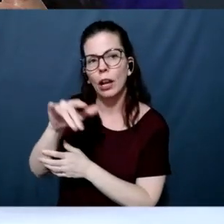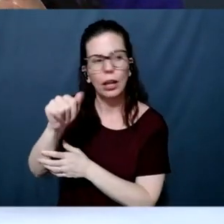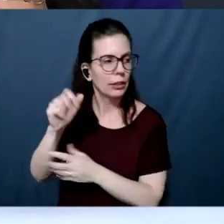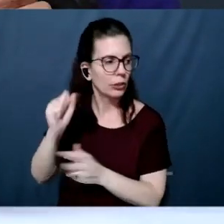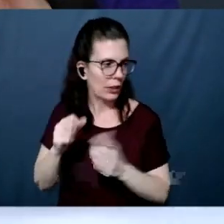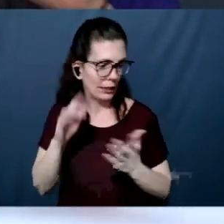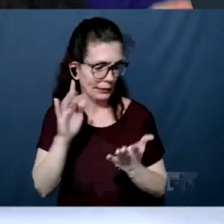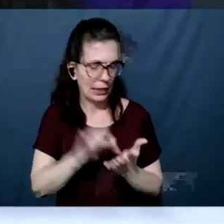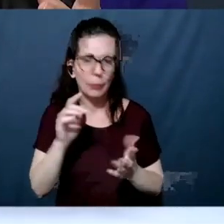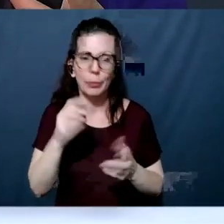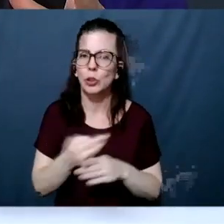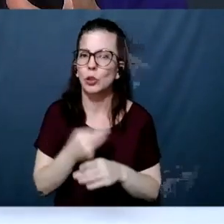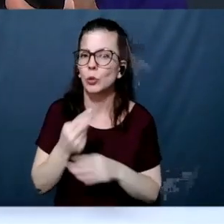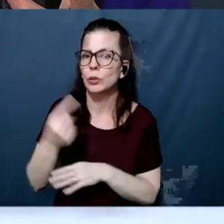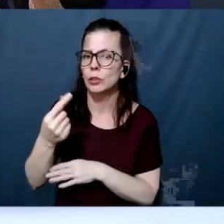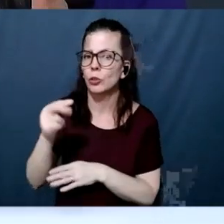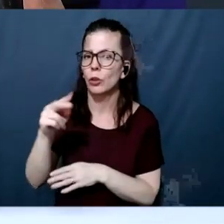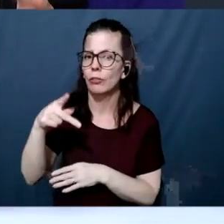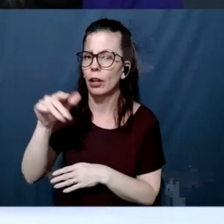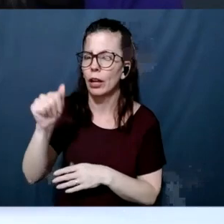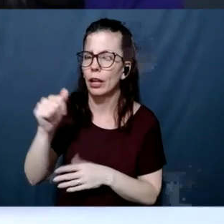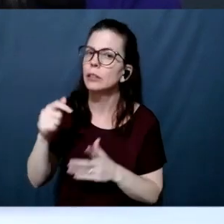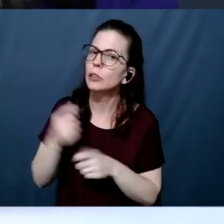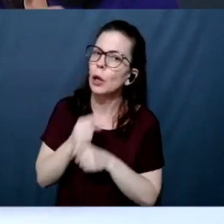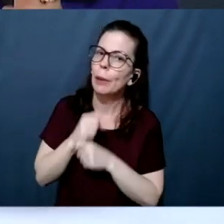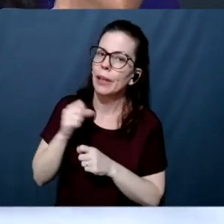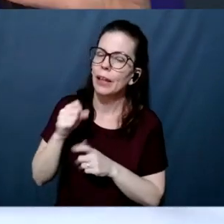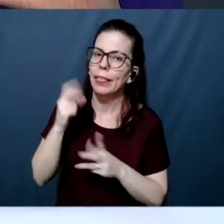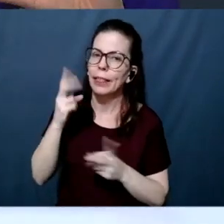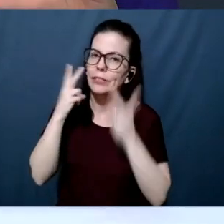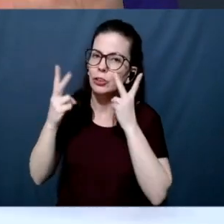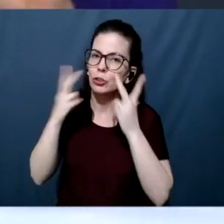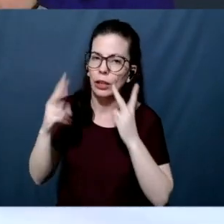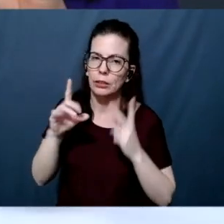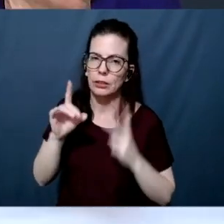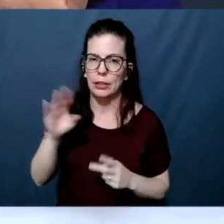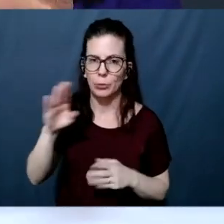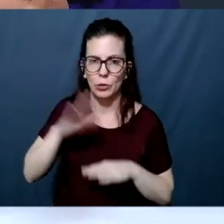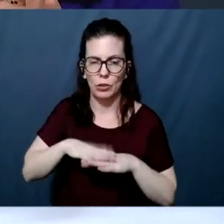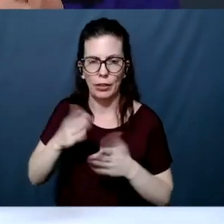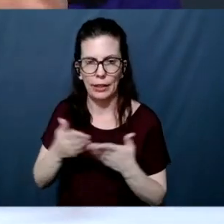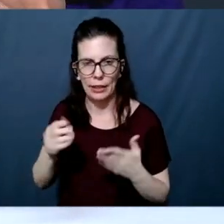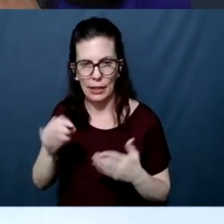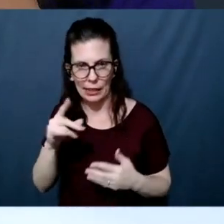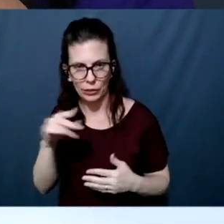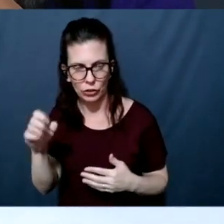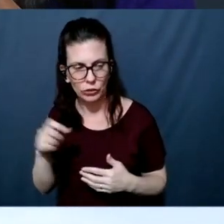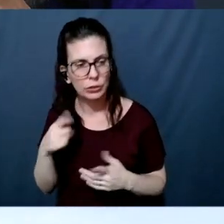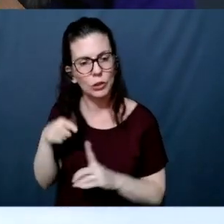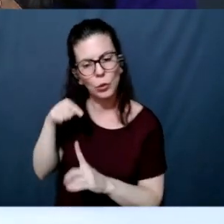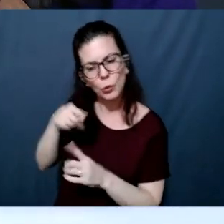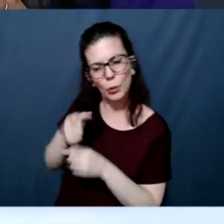to build a visualization dashboard on the edge itself. So it's about like picking up components that fit your specific use case.